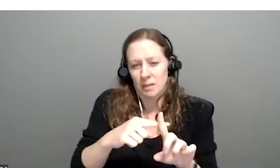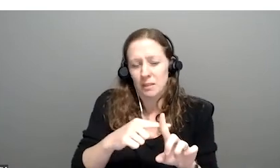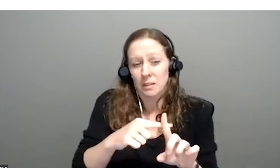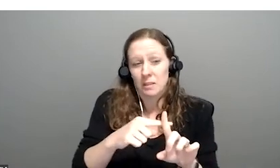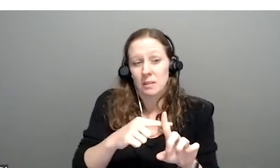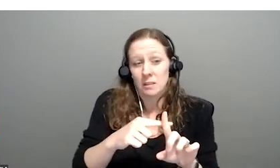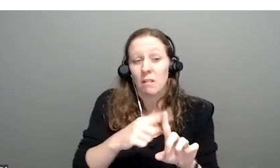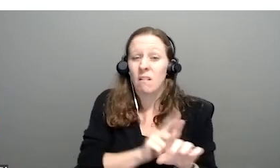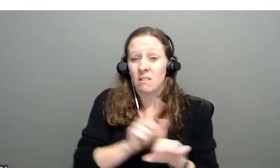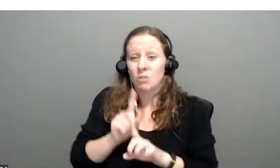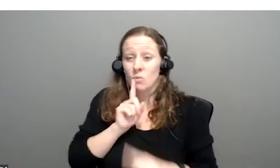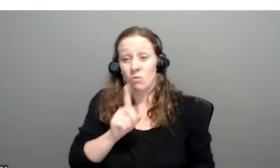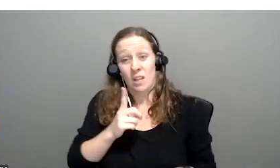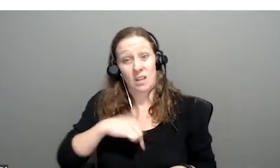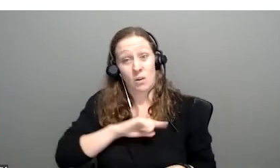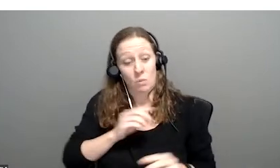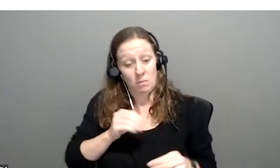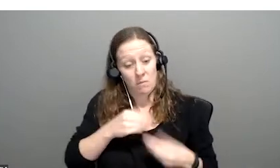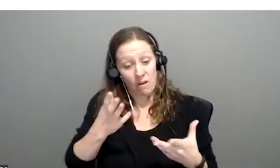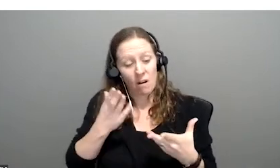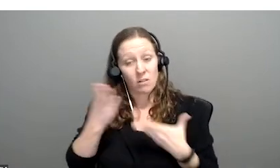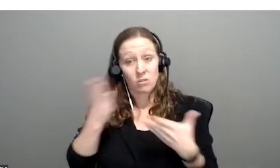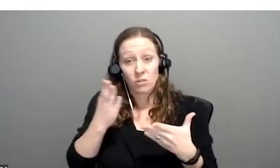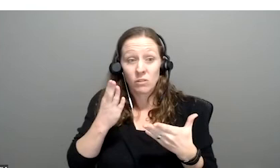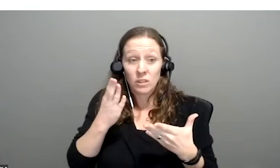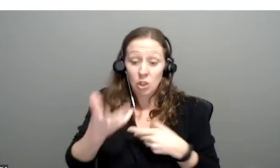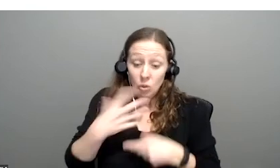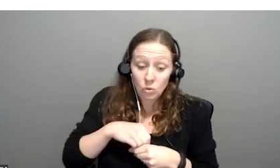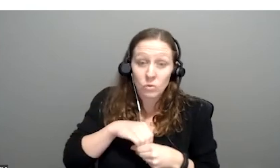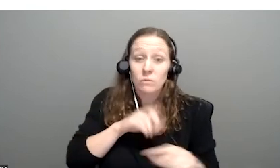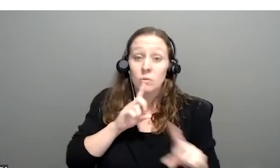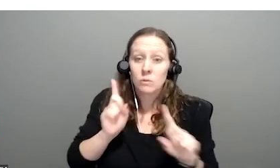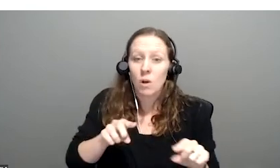and accessible programming. My colleague will touch upon the importance of working together